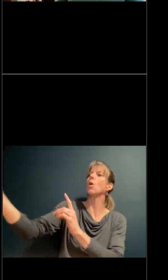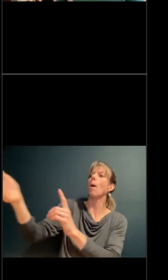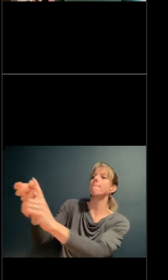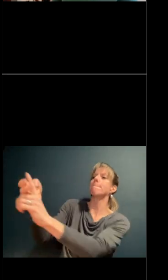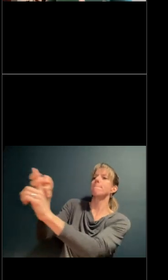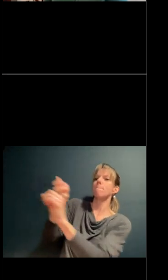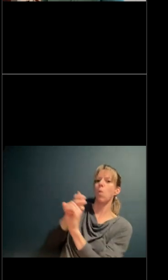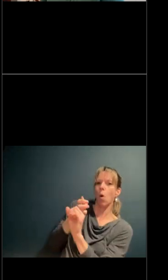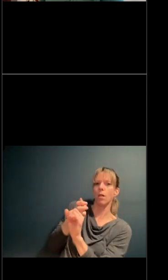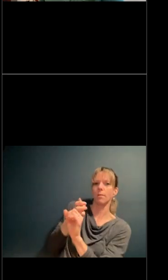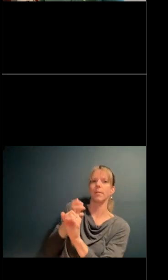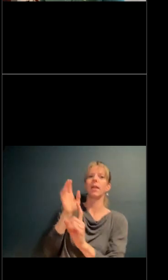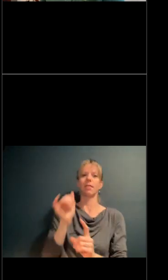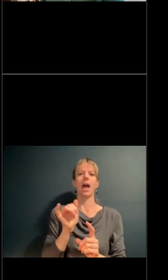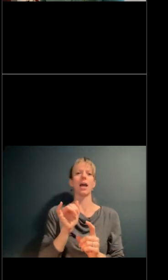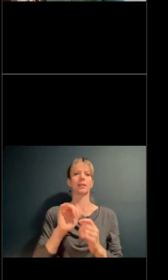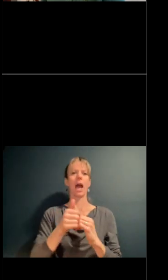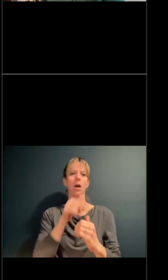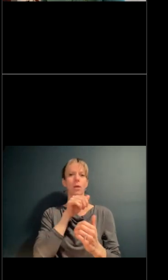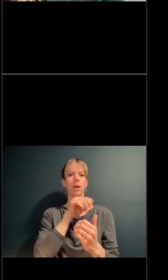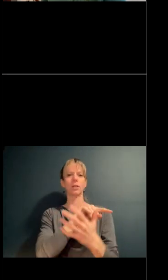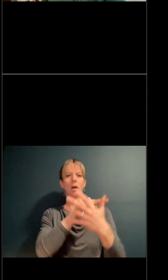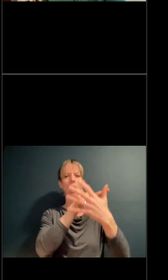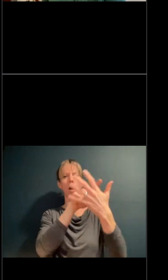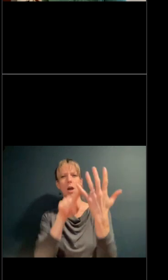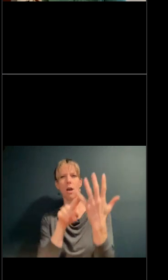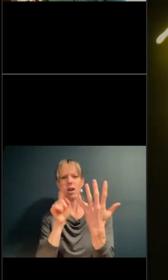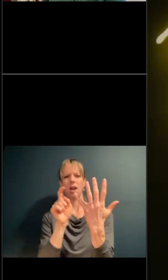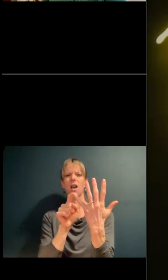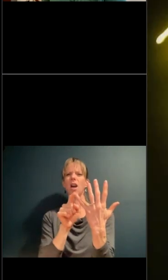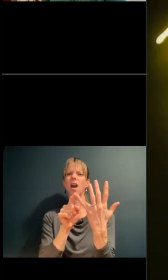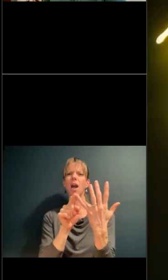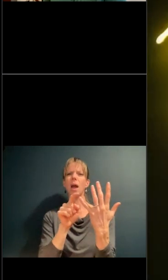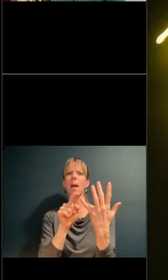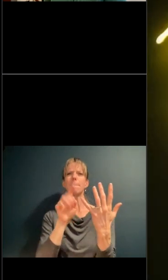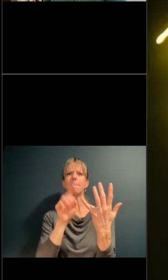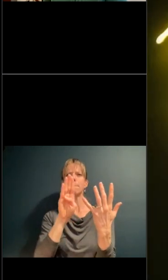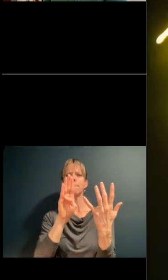your screen, that's where I want to park it now. What does it really mean to be a community,